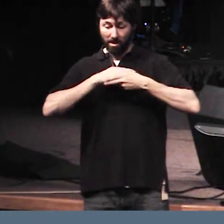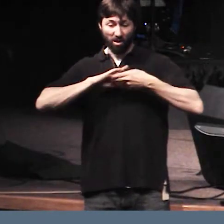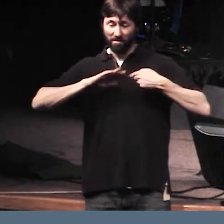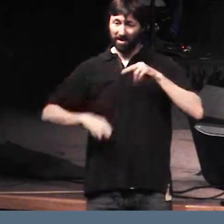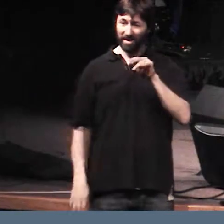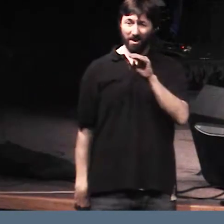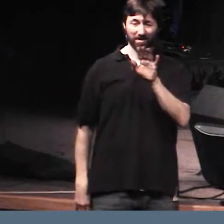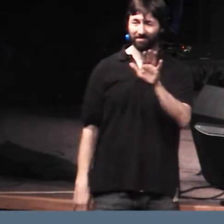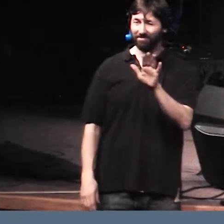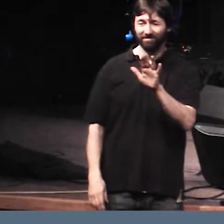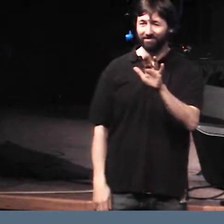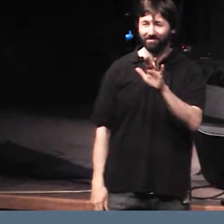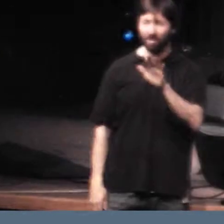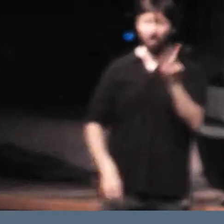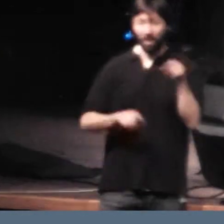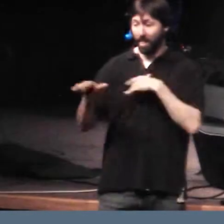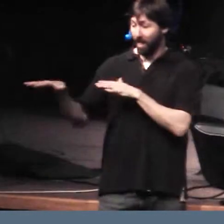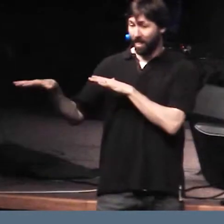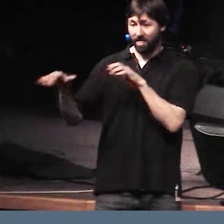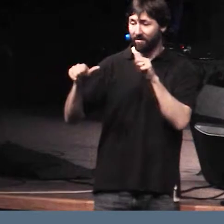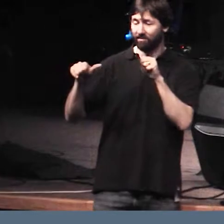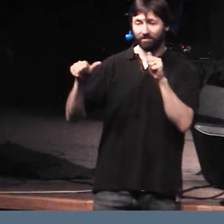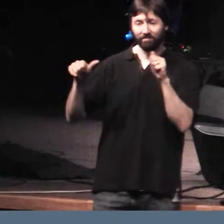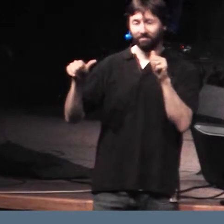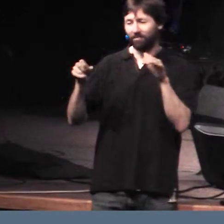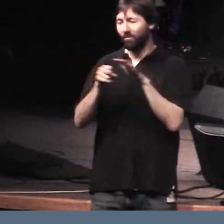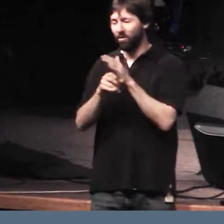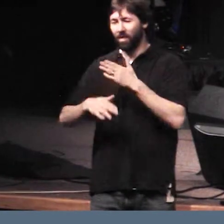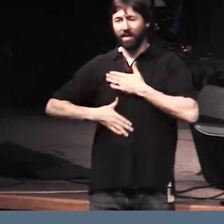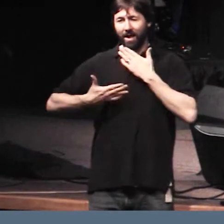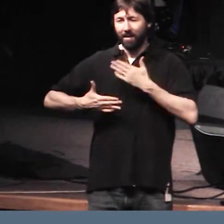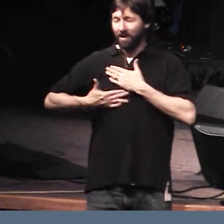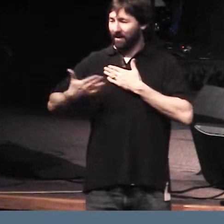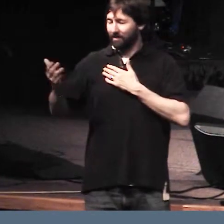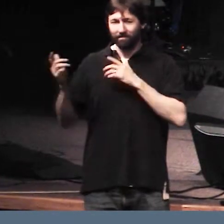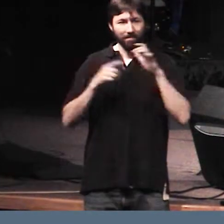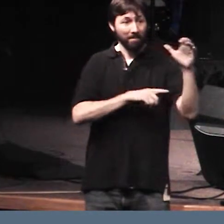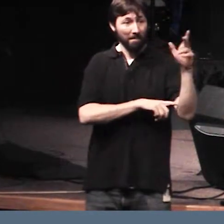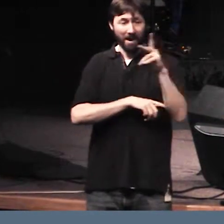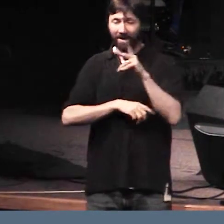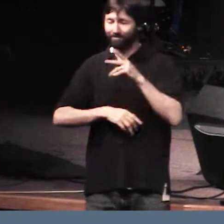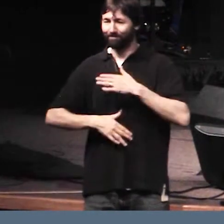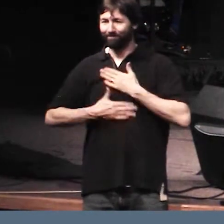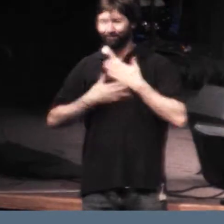she says when I left here I was full but I have come back empty you need to call me